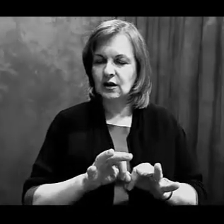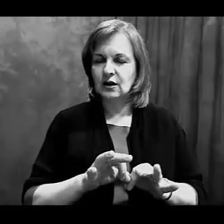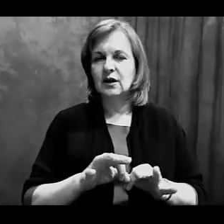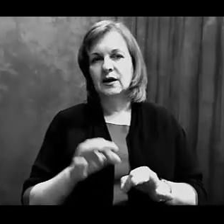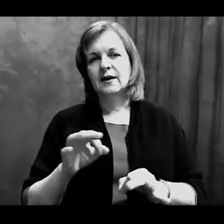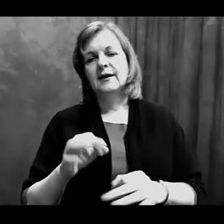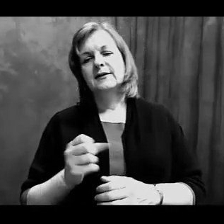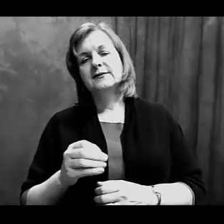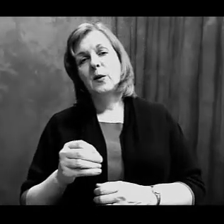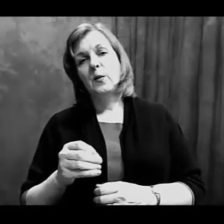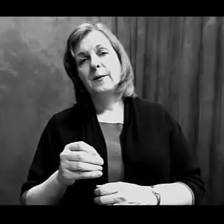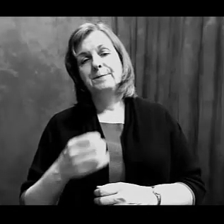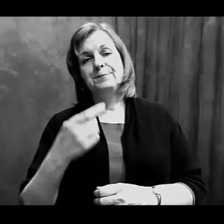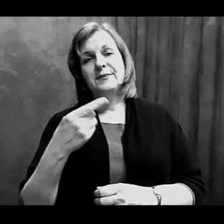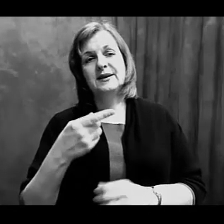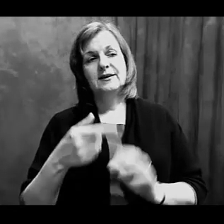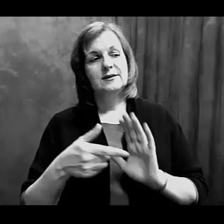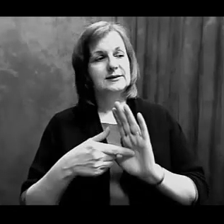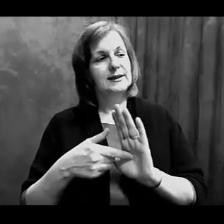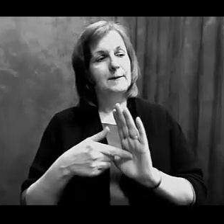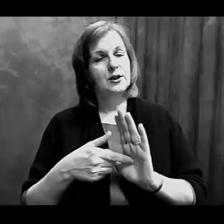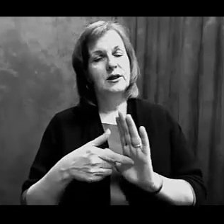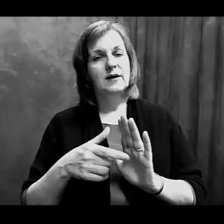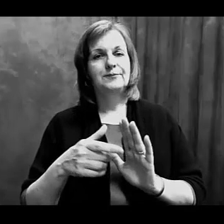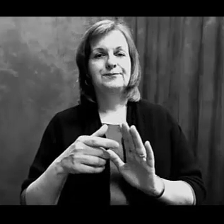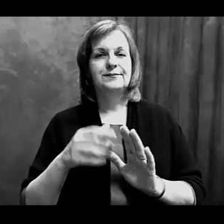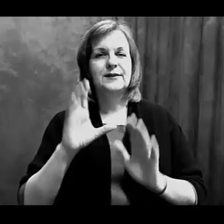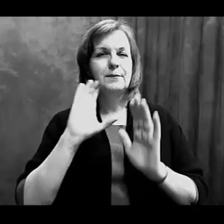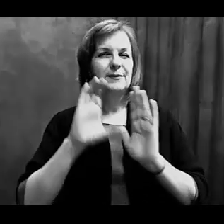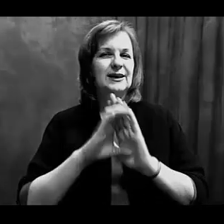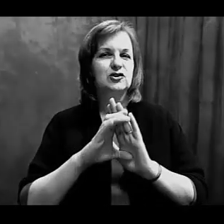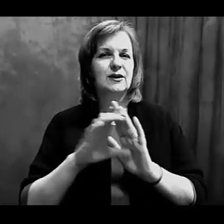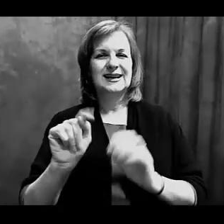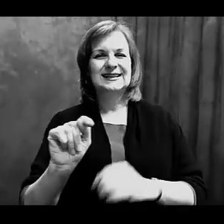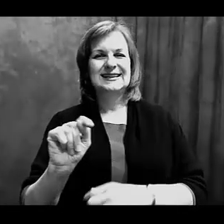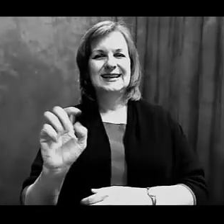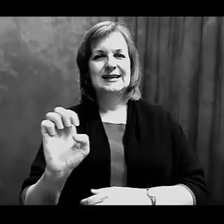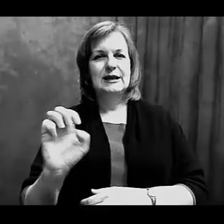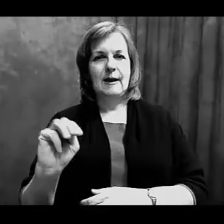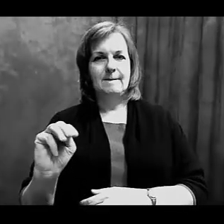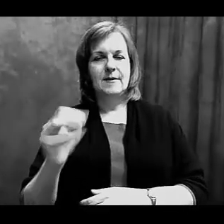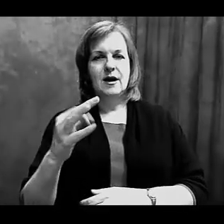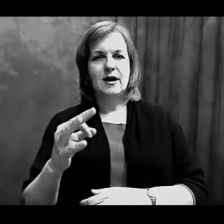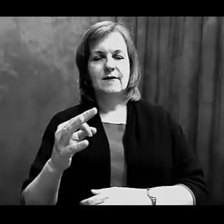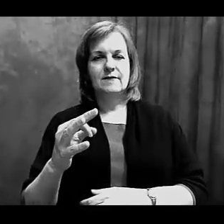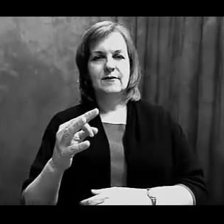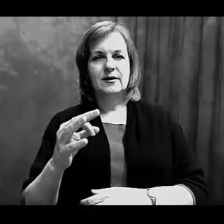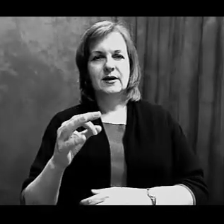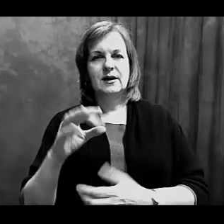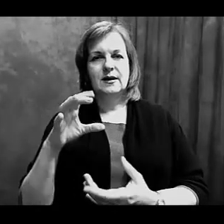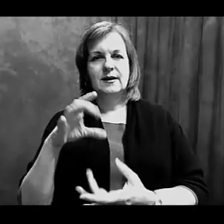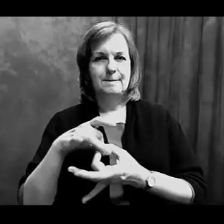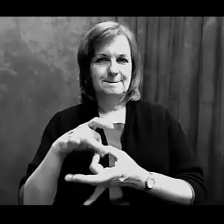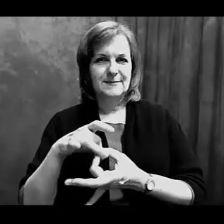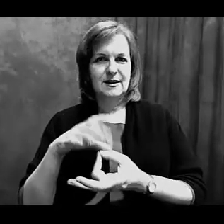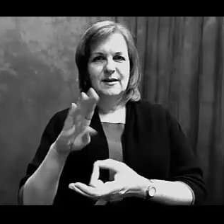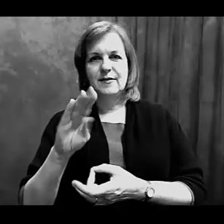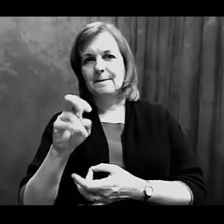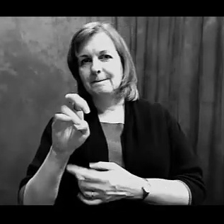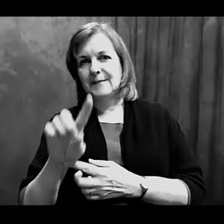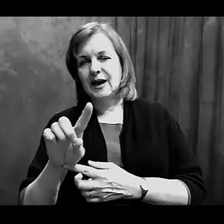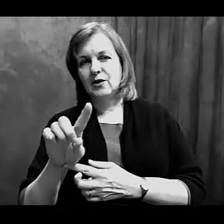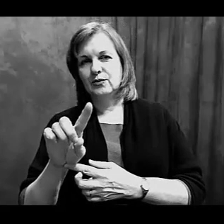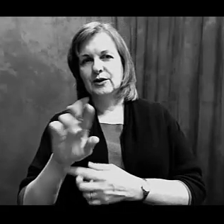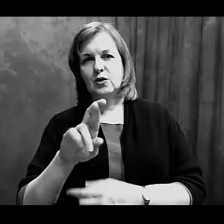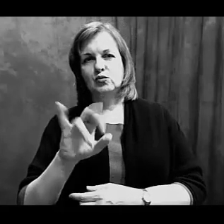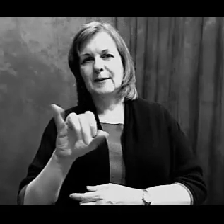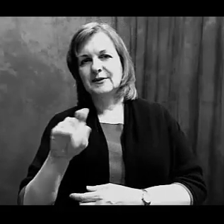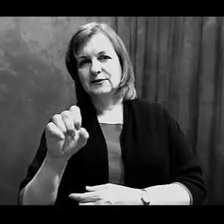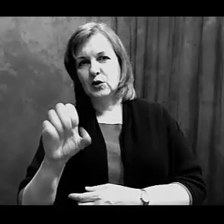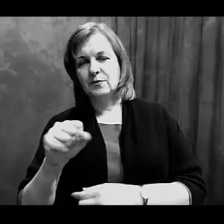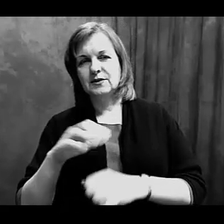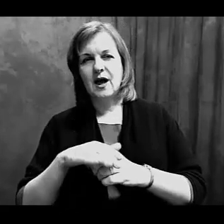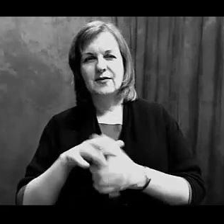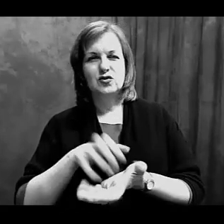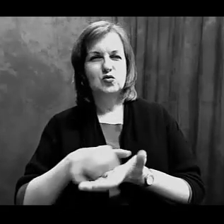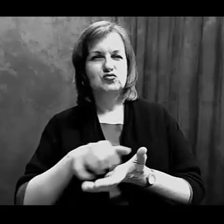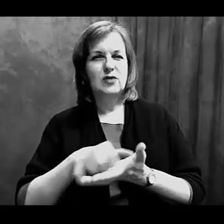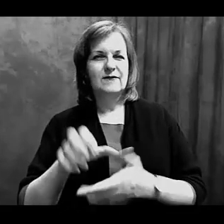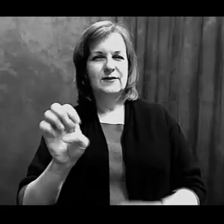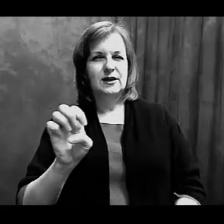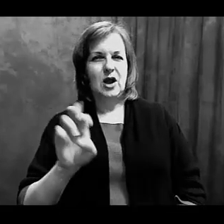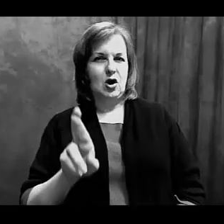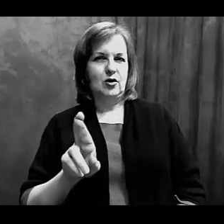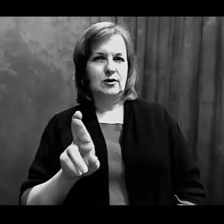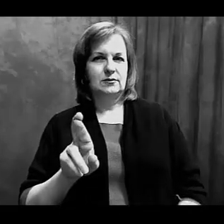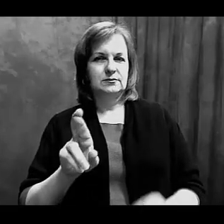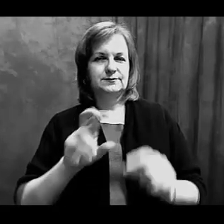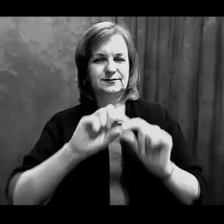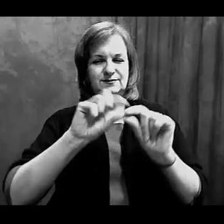space issues a lot of the time so here's a TEM of the bound ribosomes on the RER or rough ER